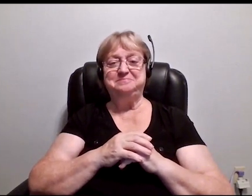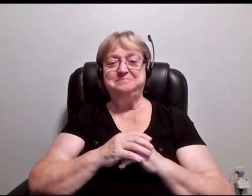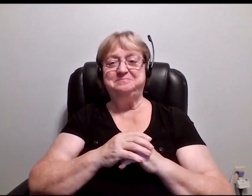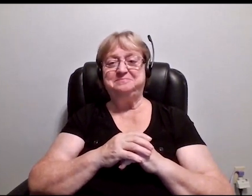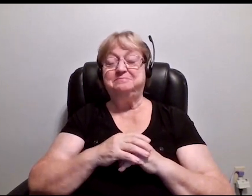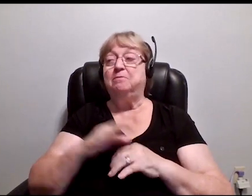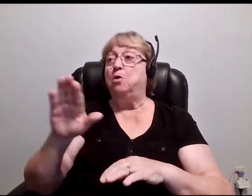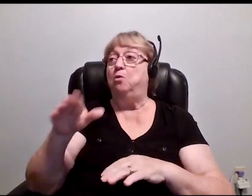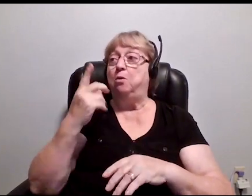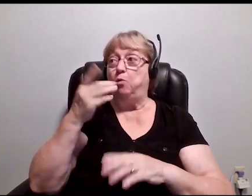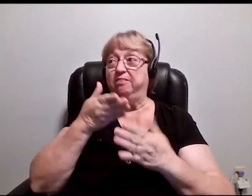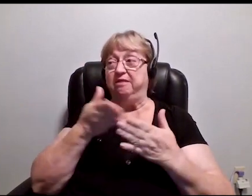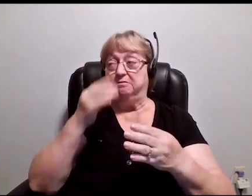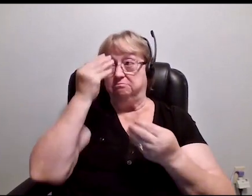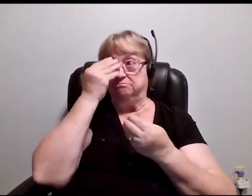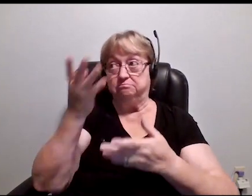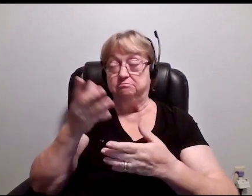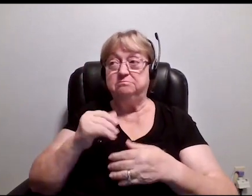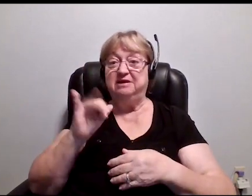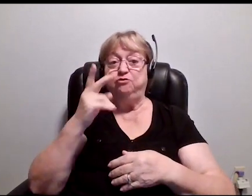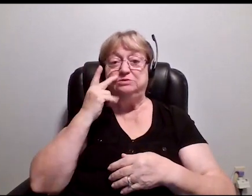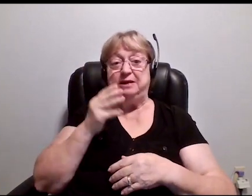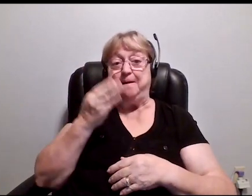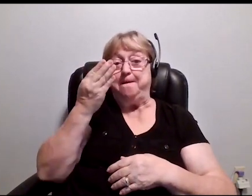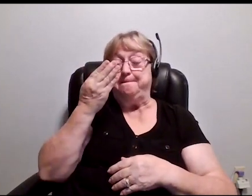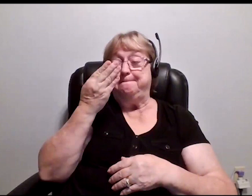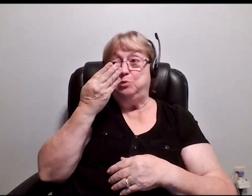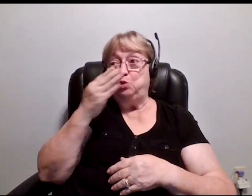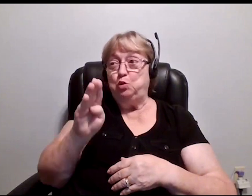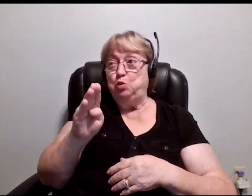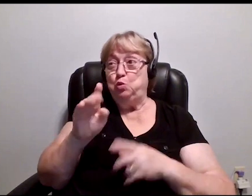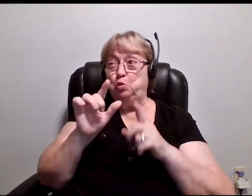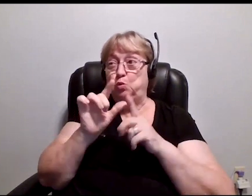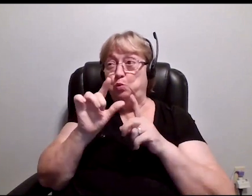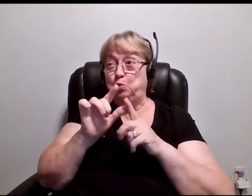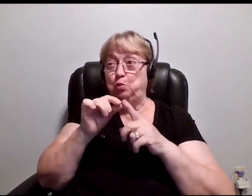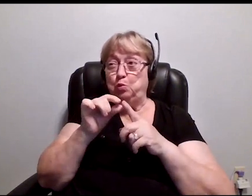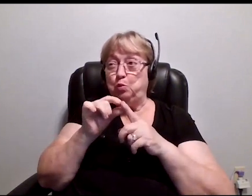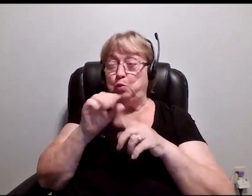One thing I wanted to point out is if you see any blue text on my screen, that indicates a link,